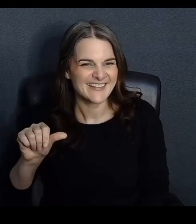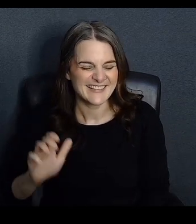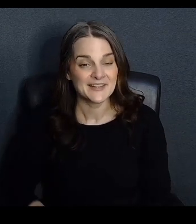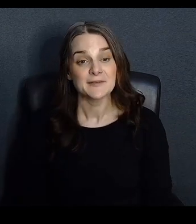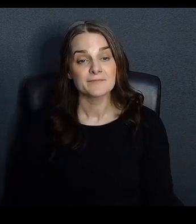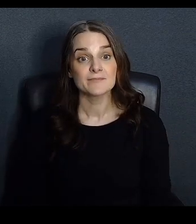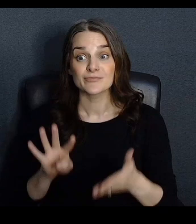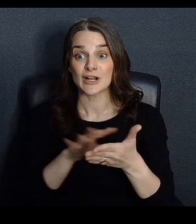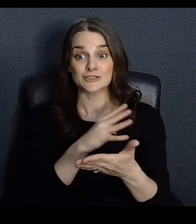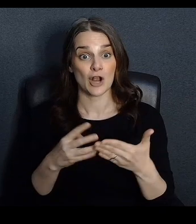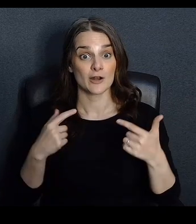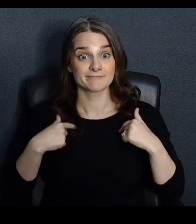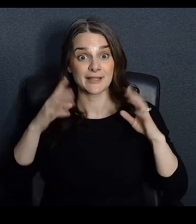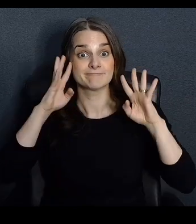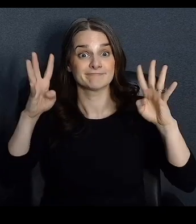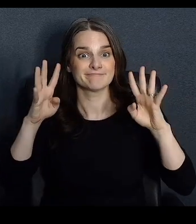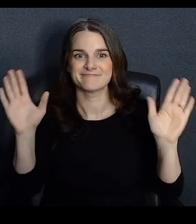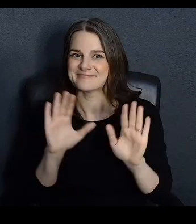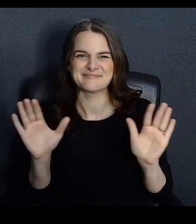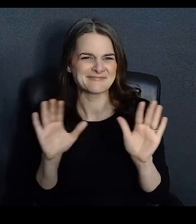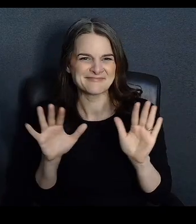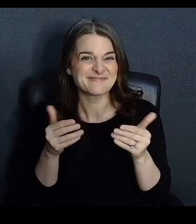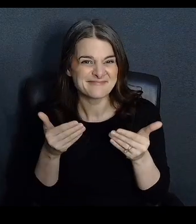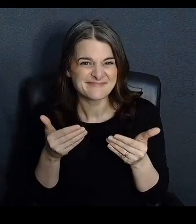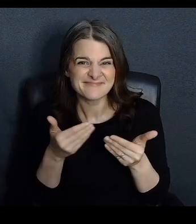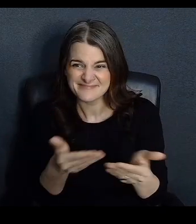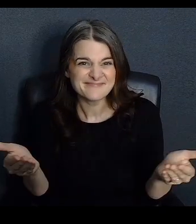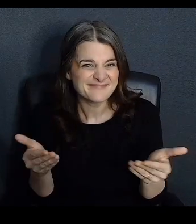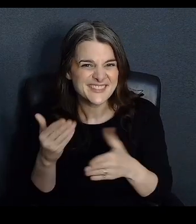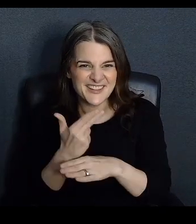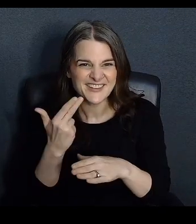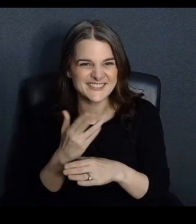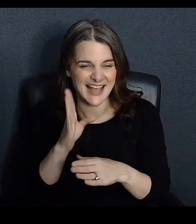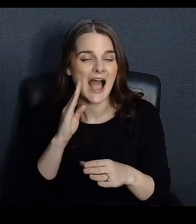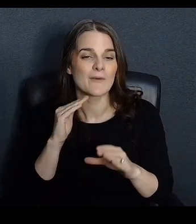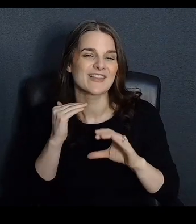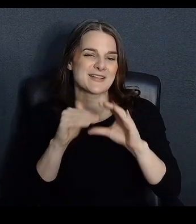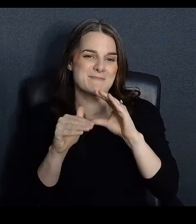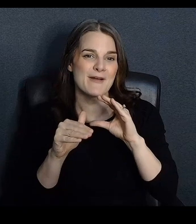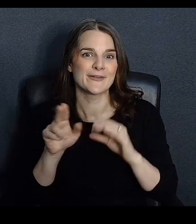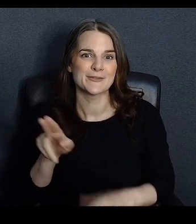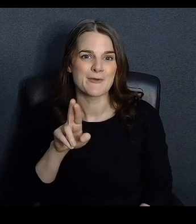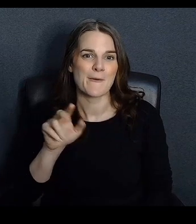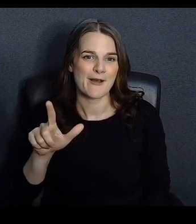this chart is not something that I made. So y'all are welcome to also use it. I will share the URL for that in the follow-up email as well.